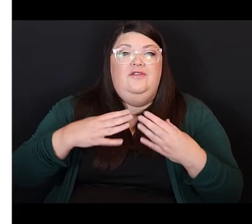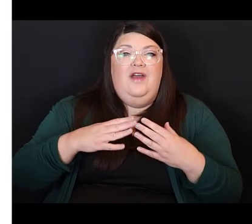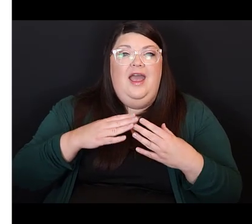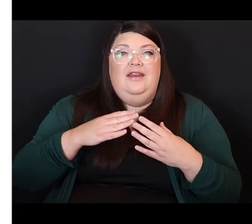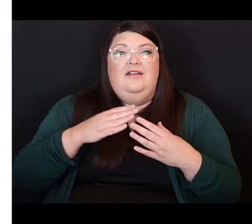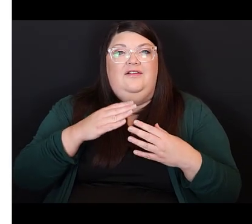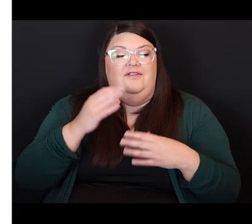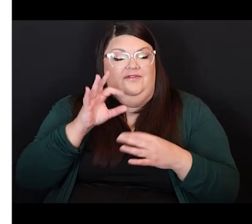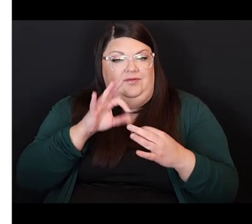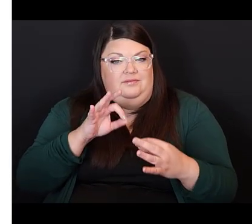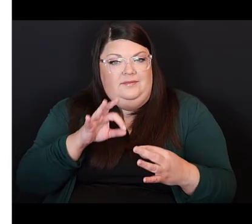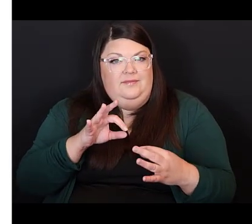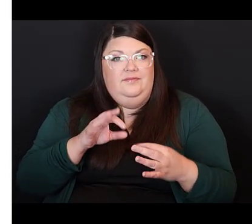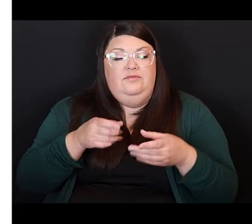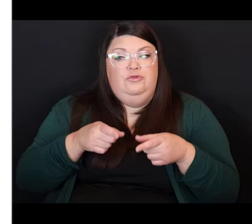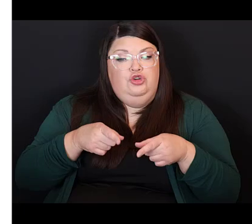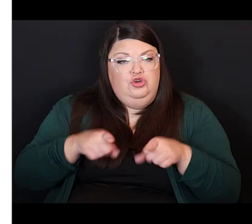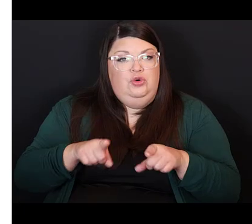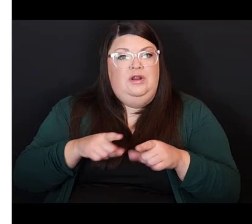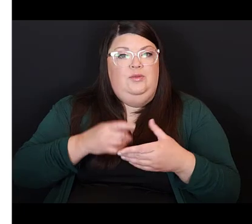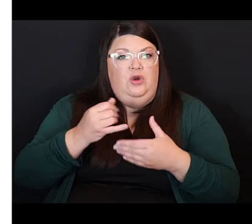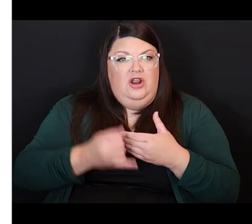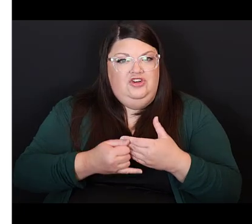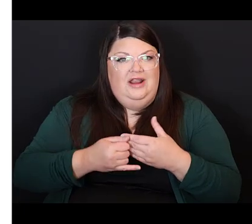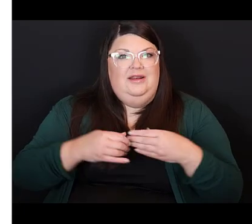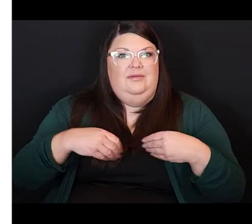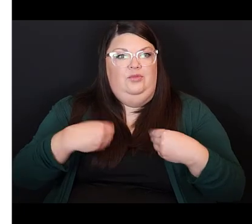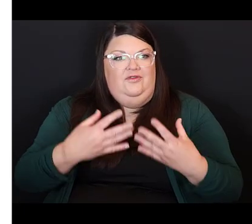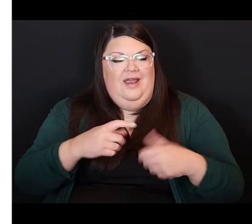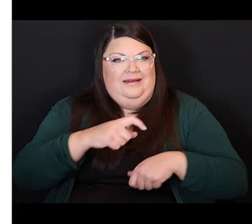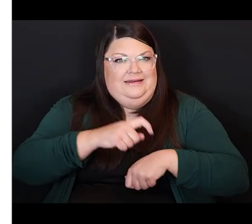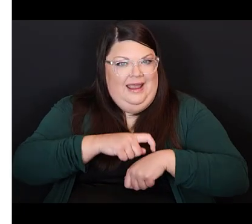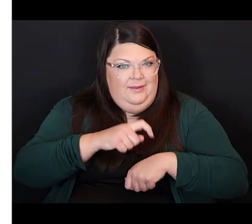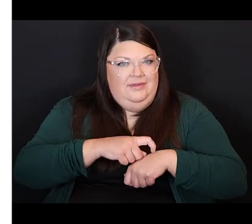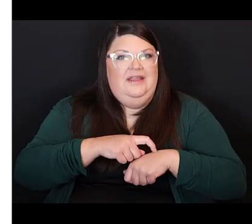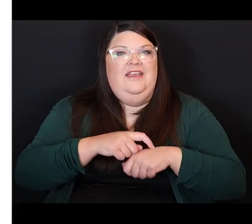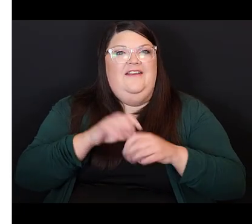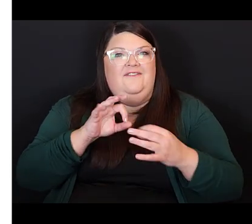the project, evaluators deliver timely feedback to help the team make data-informed